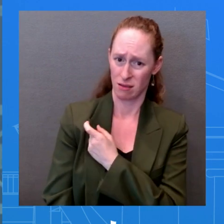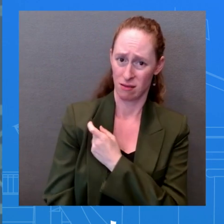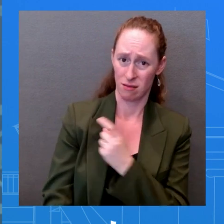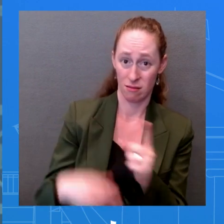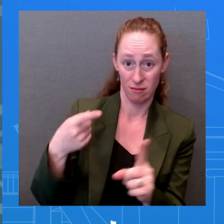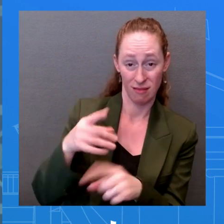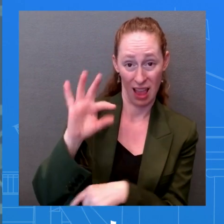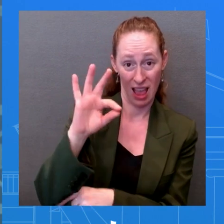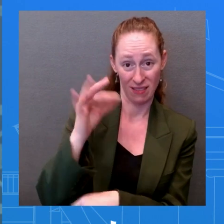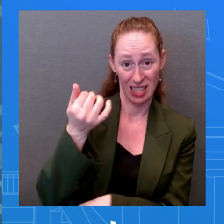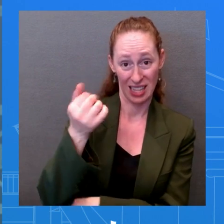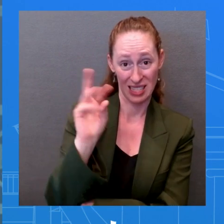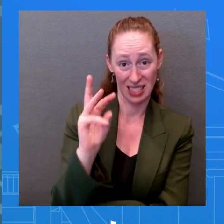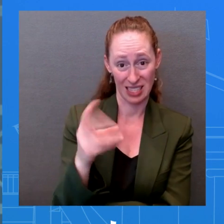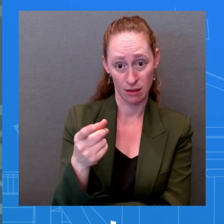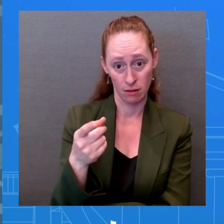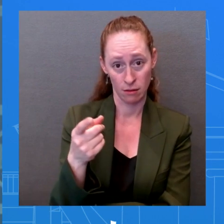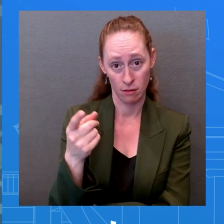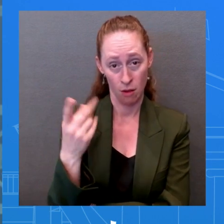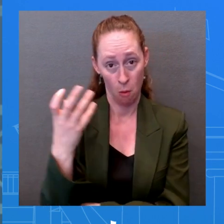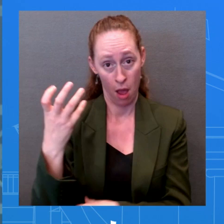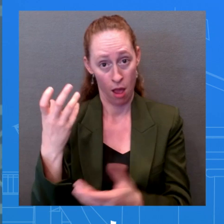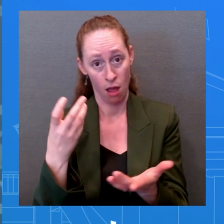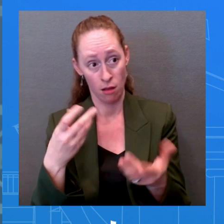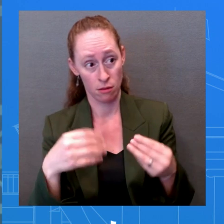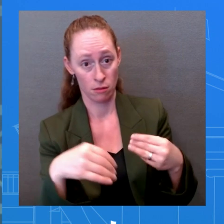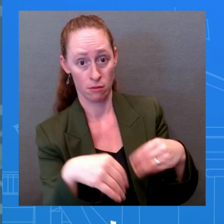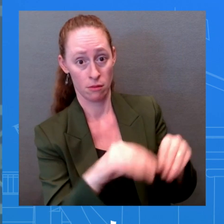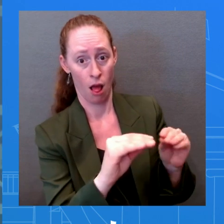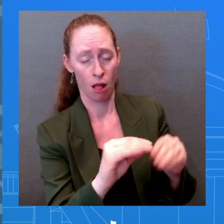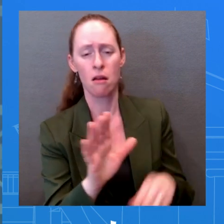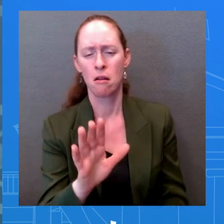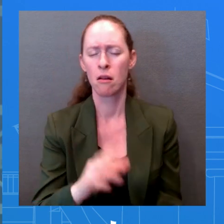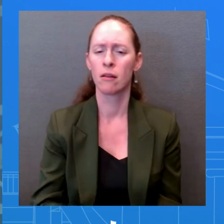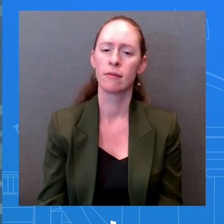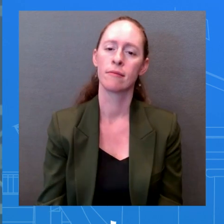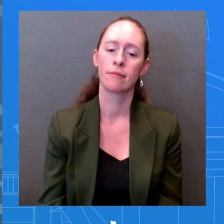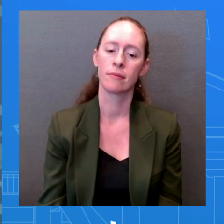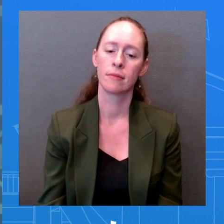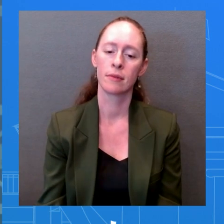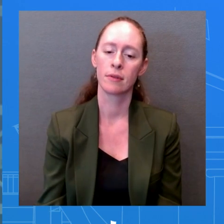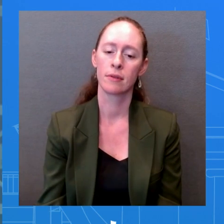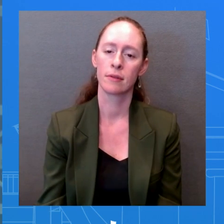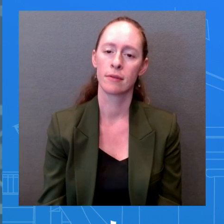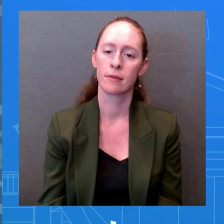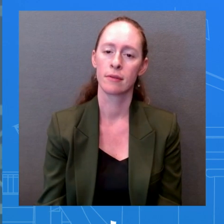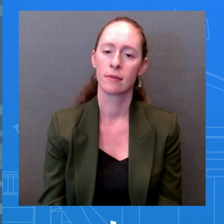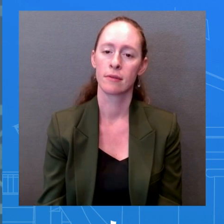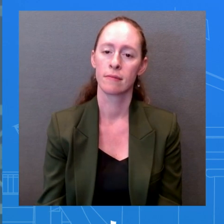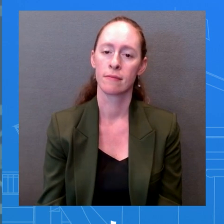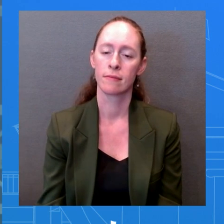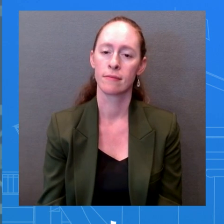So I'll say this: The strategic partnership between the U.S. and India is grounded in our shared commitment to the gover- --